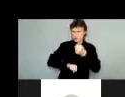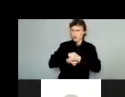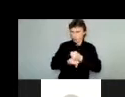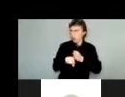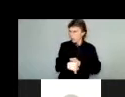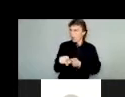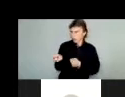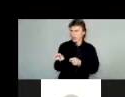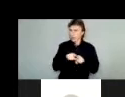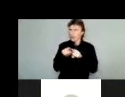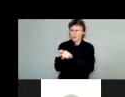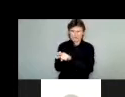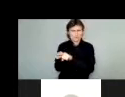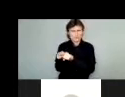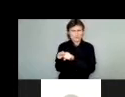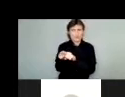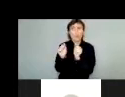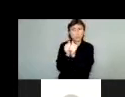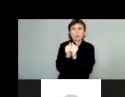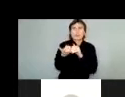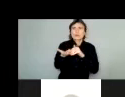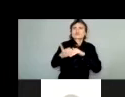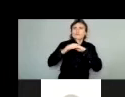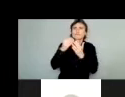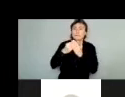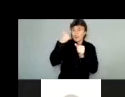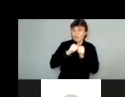benefit of the increased funds we received from the City of Calgary.